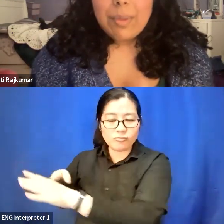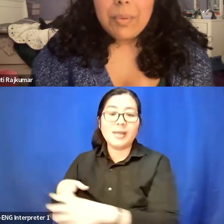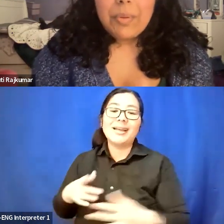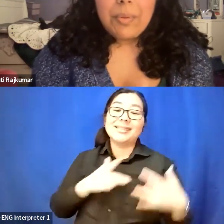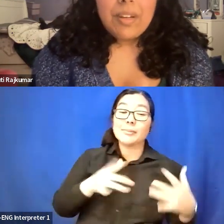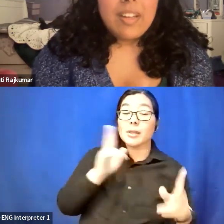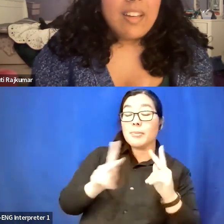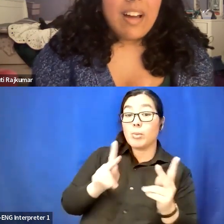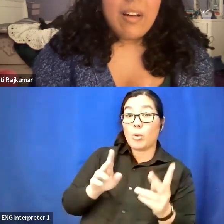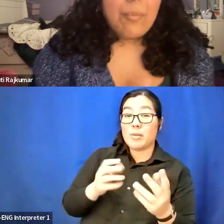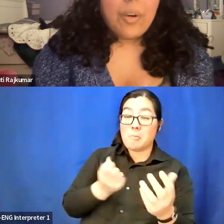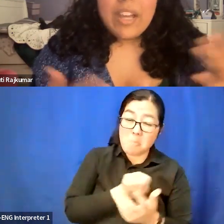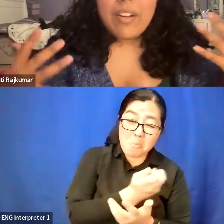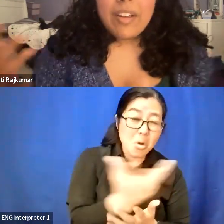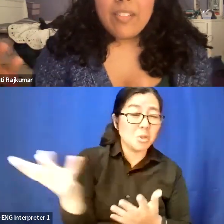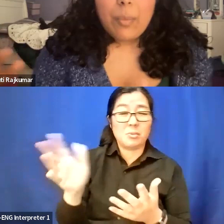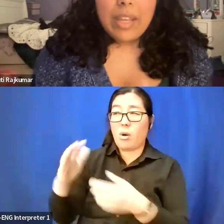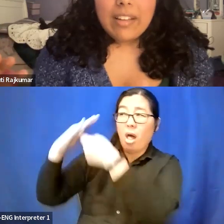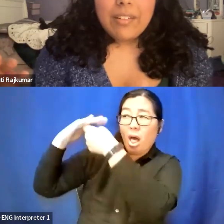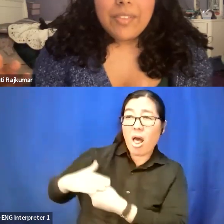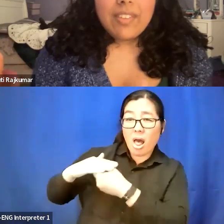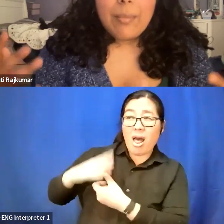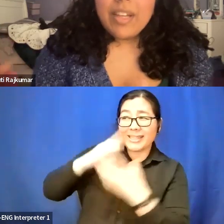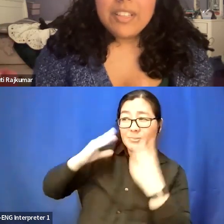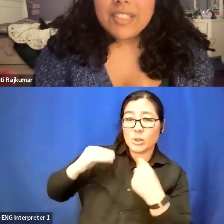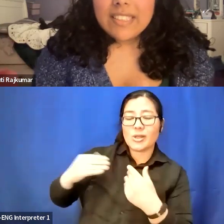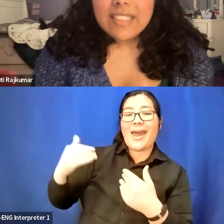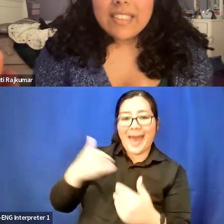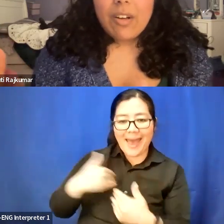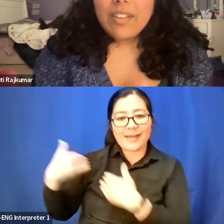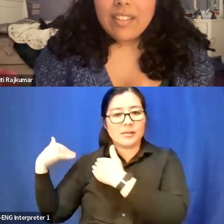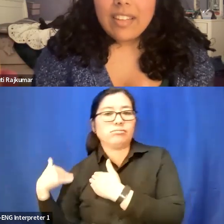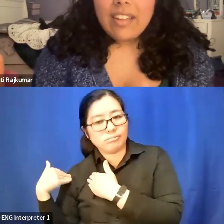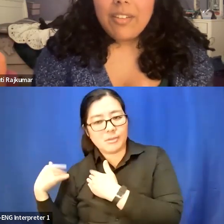the people who were carrying the weight of systemic injustice constantly,